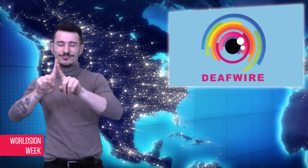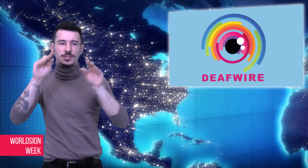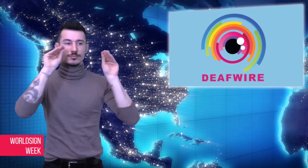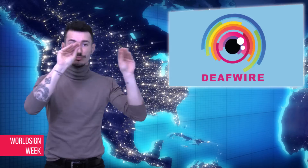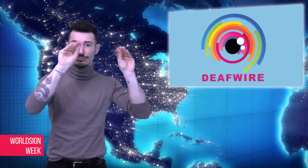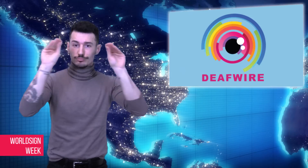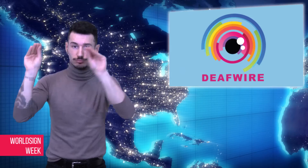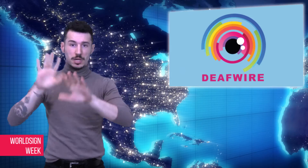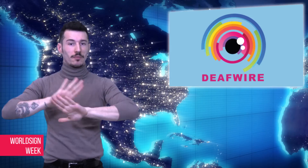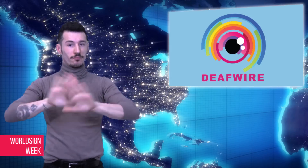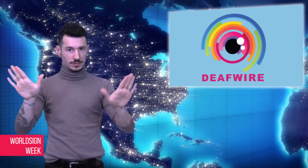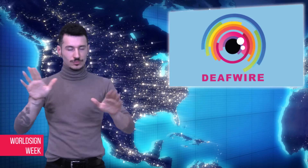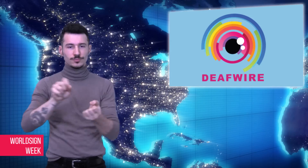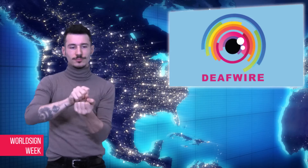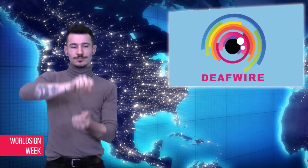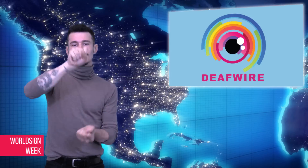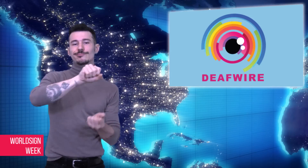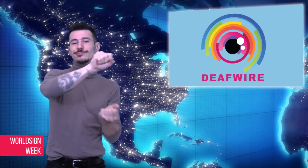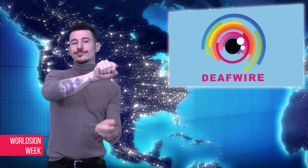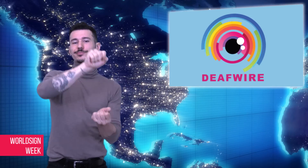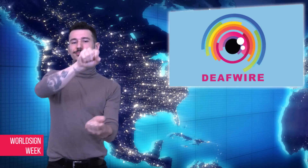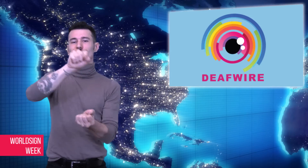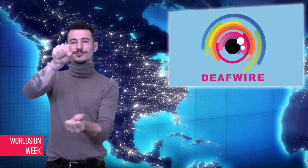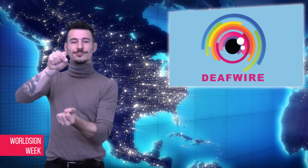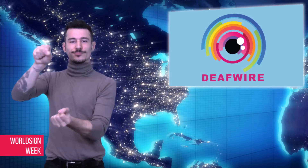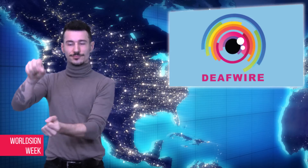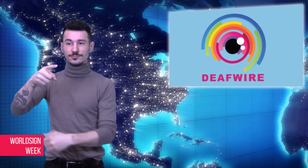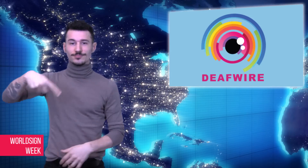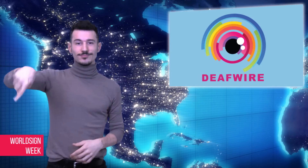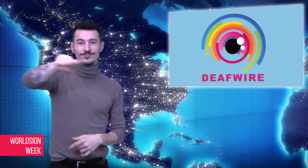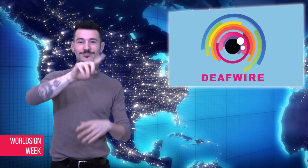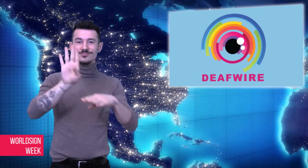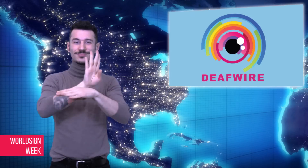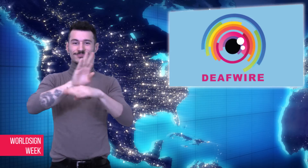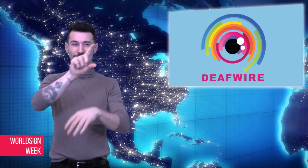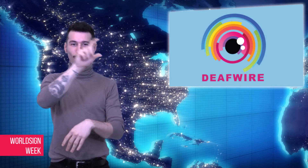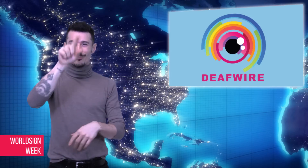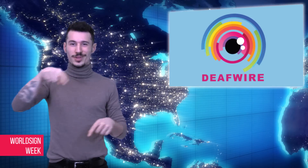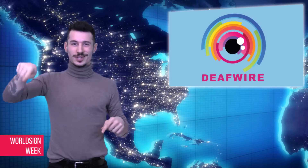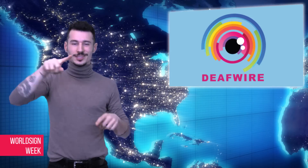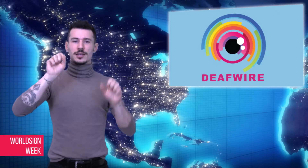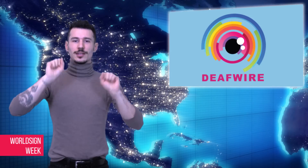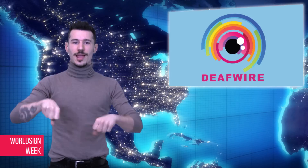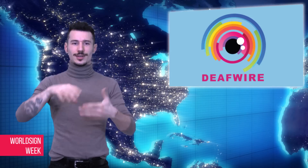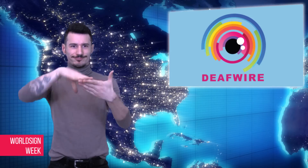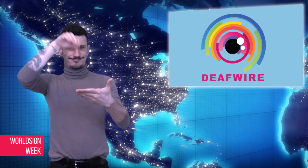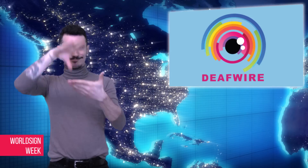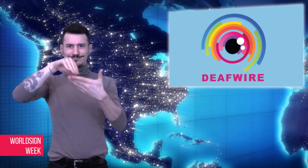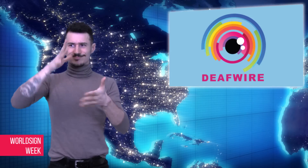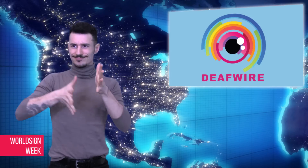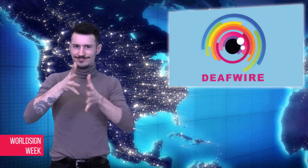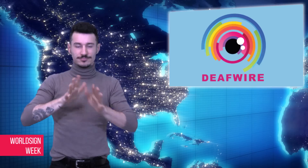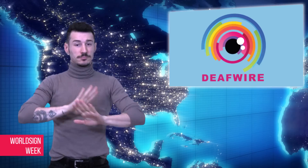more than a third of the companies in the town. These companies then could